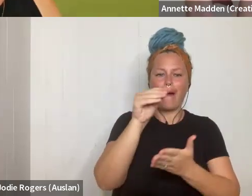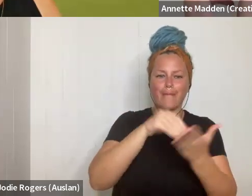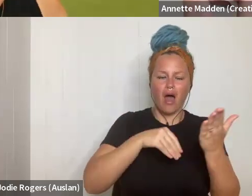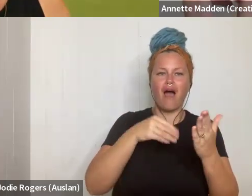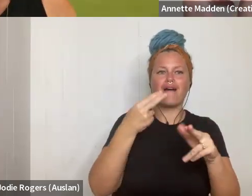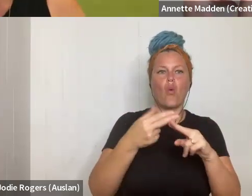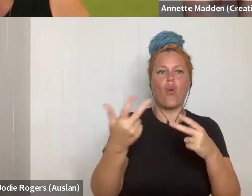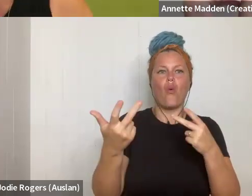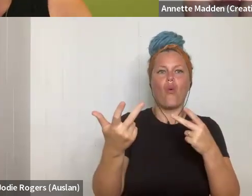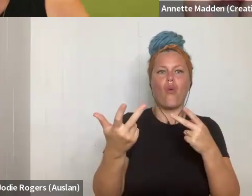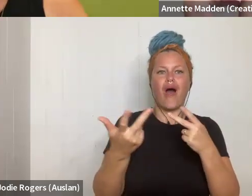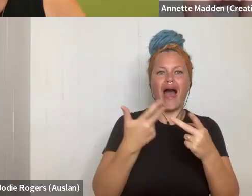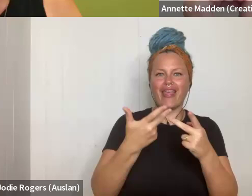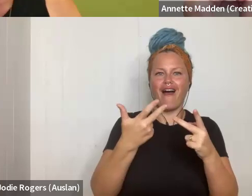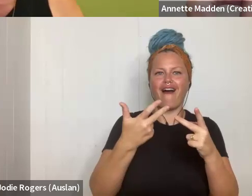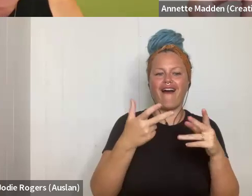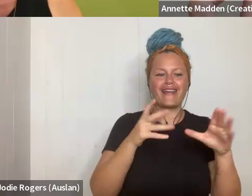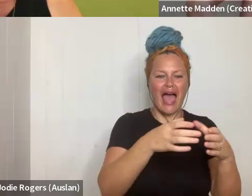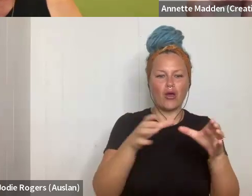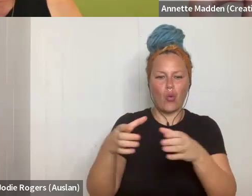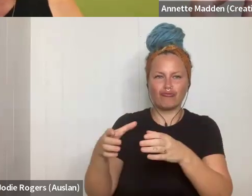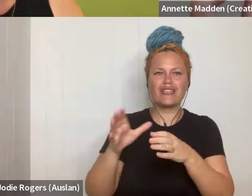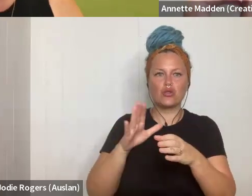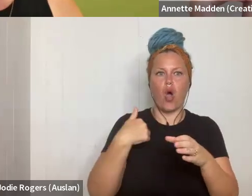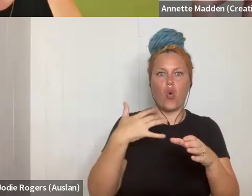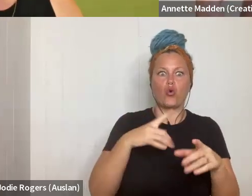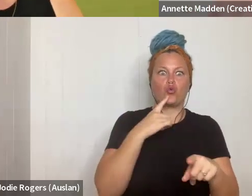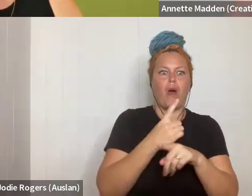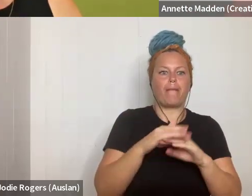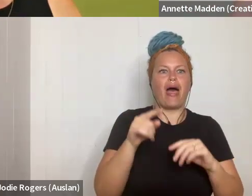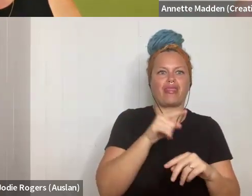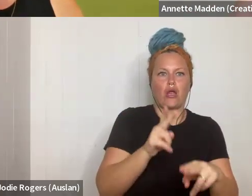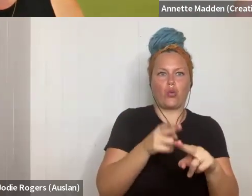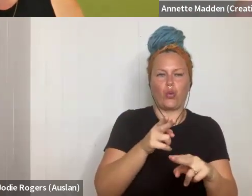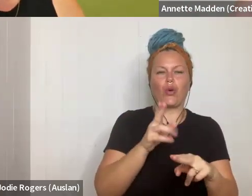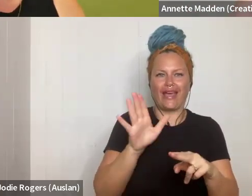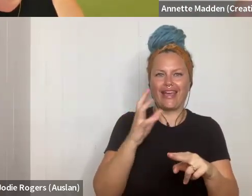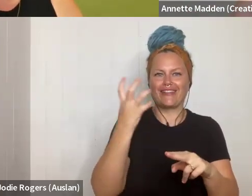I have just found that information that I was looking for earlier about applying